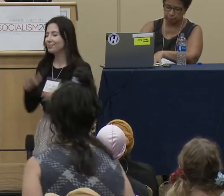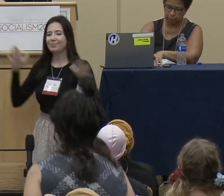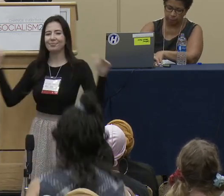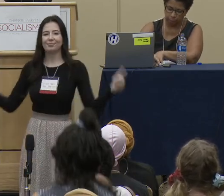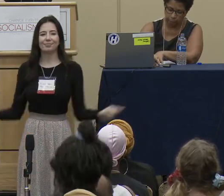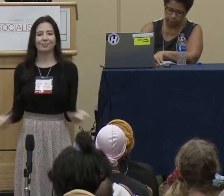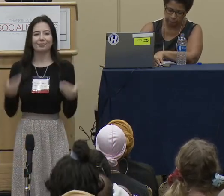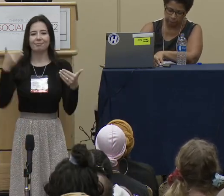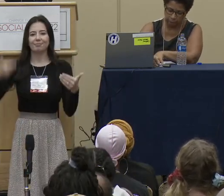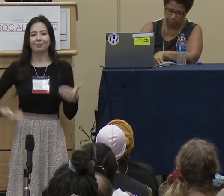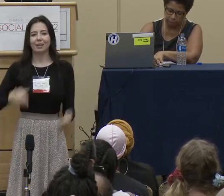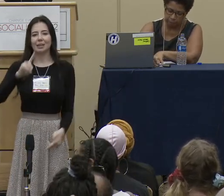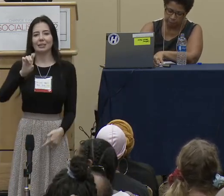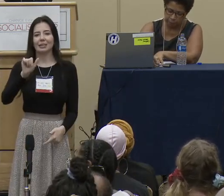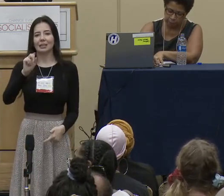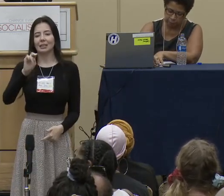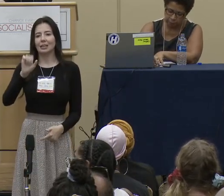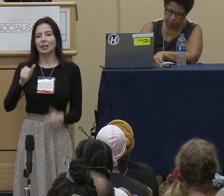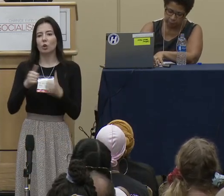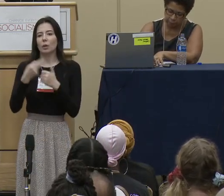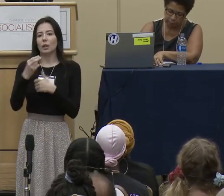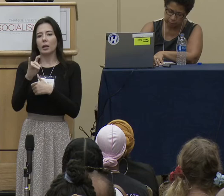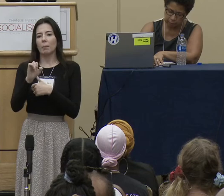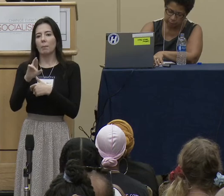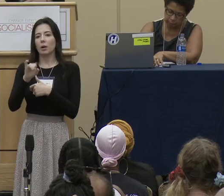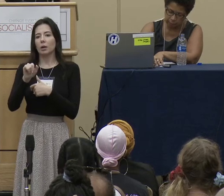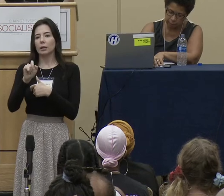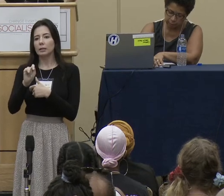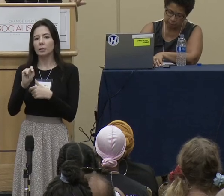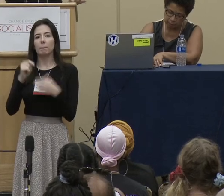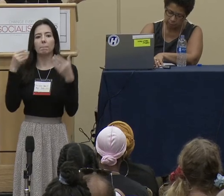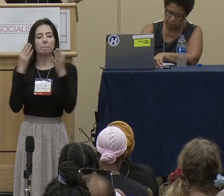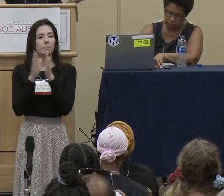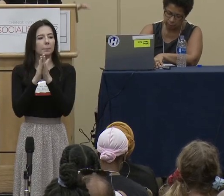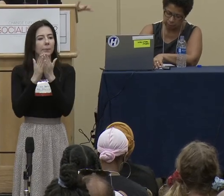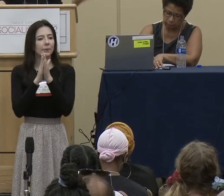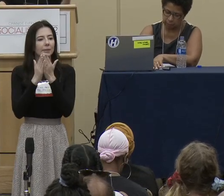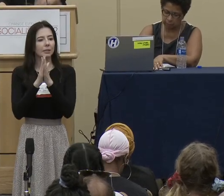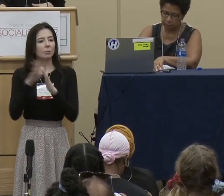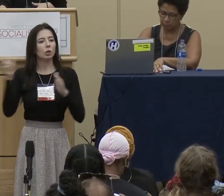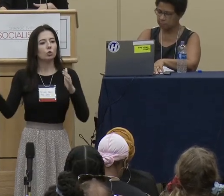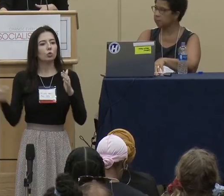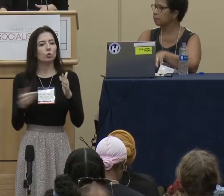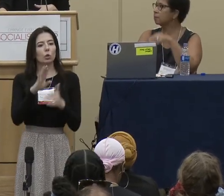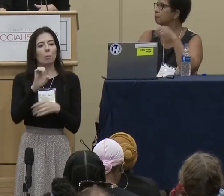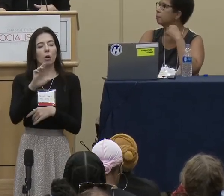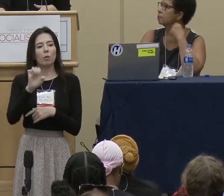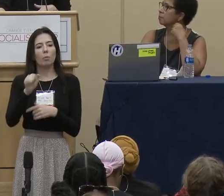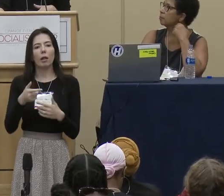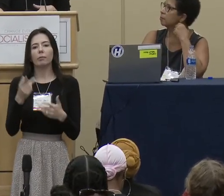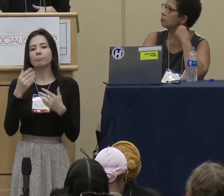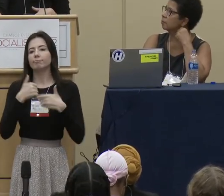All right, so, without further ado, let's get started on our session. Welcome, my name is Dana, I'm with Haymarket Books.